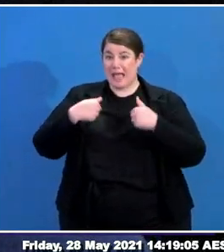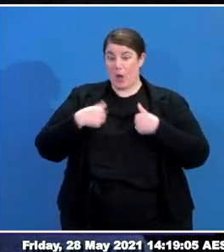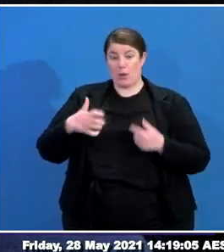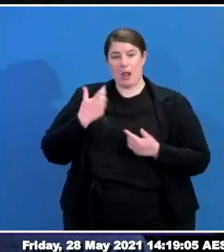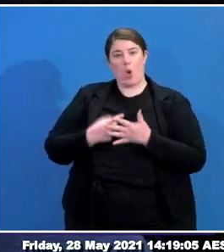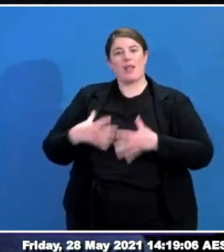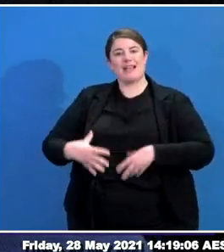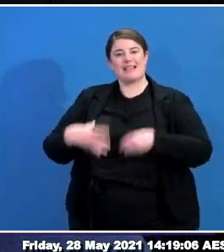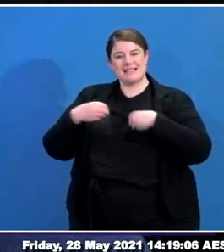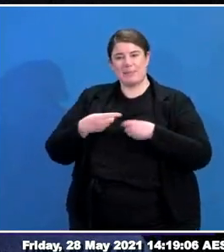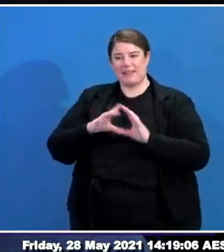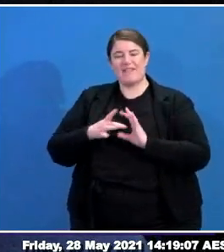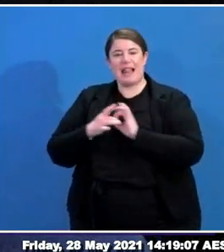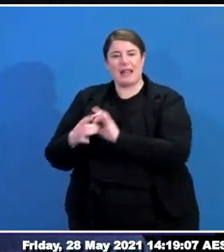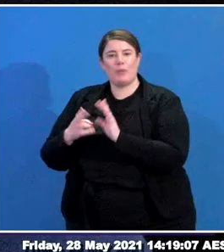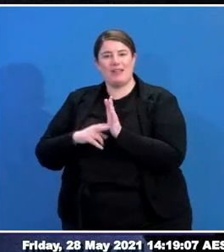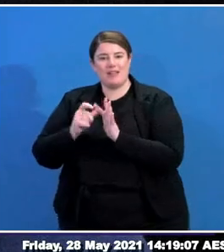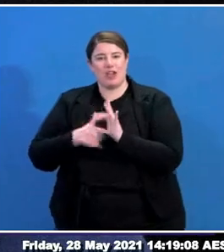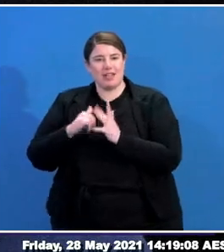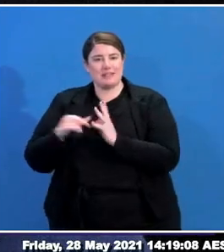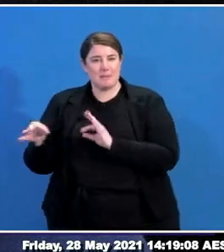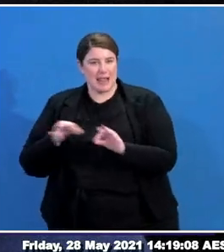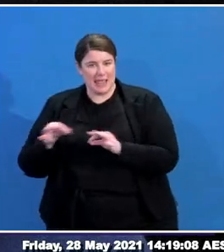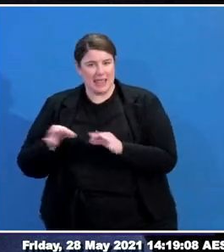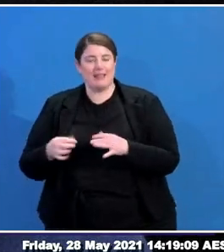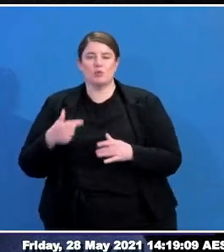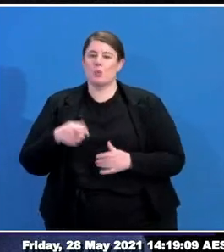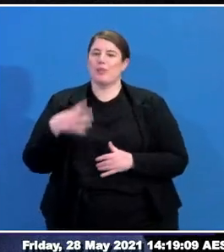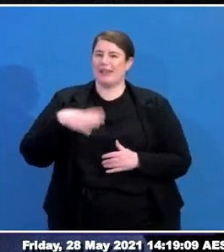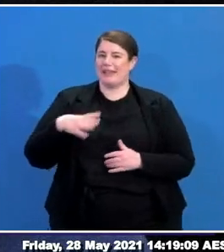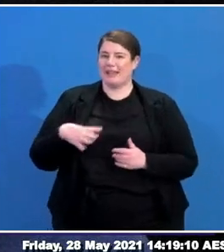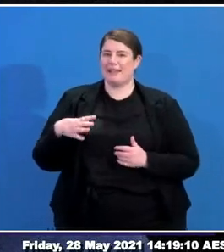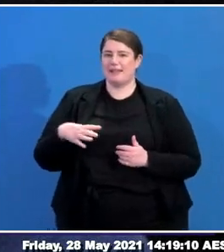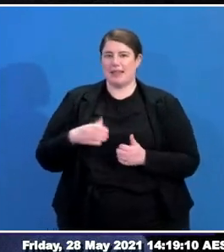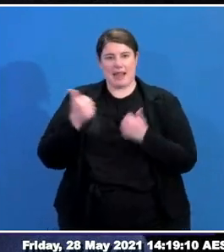supports and services, so obviously we need sufficient information to allow us